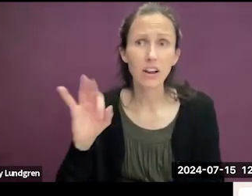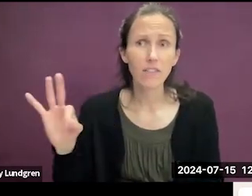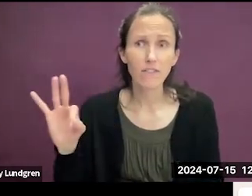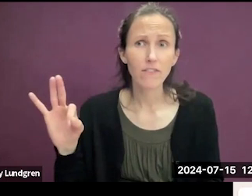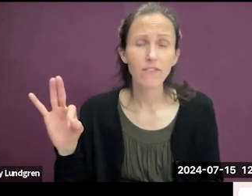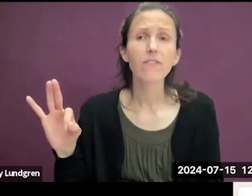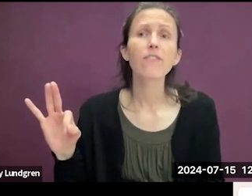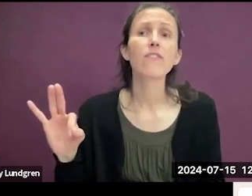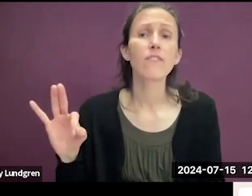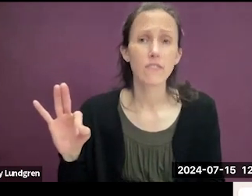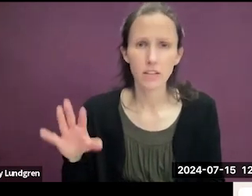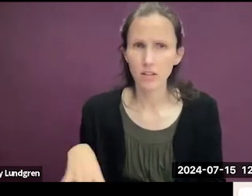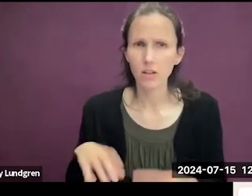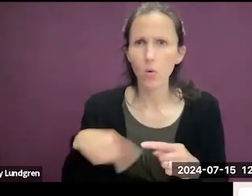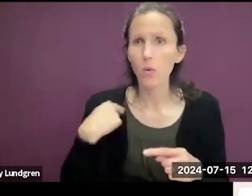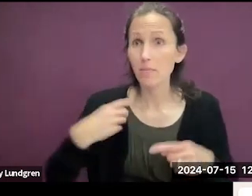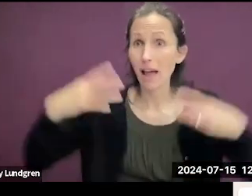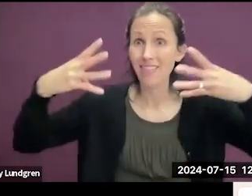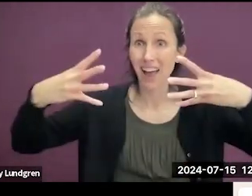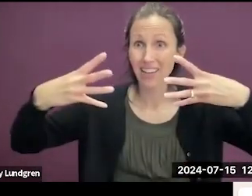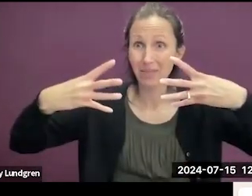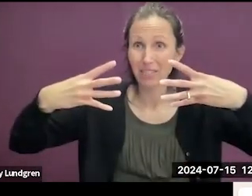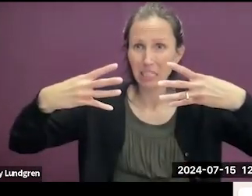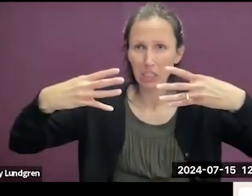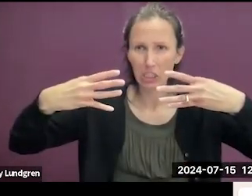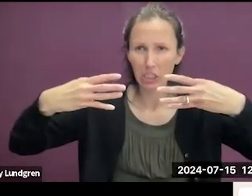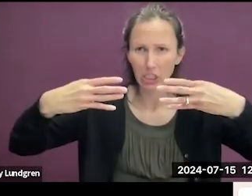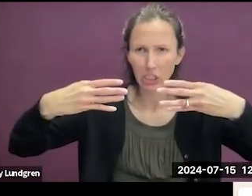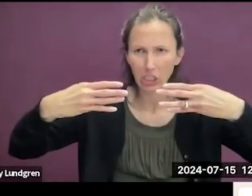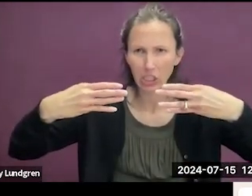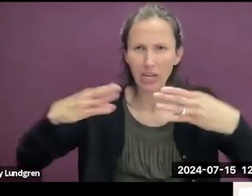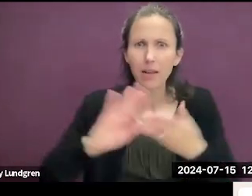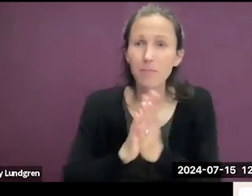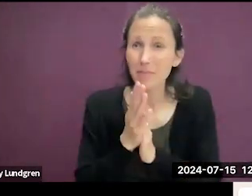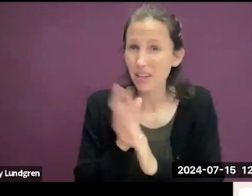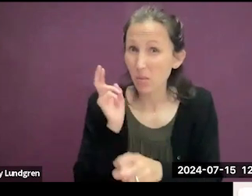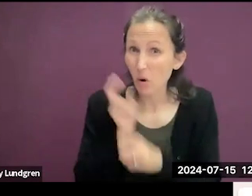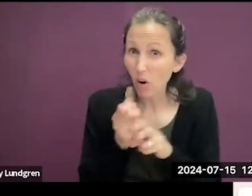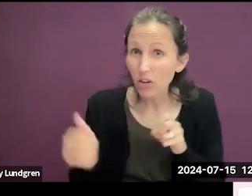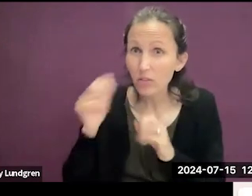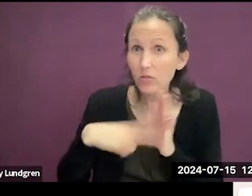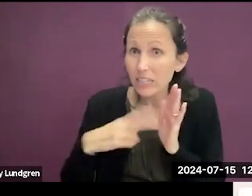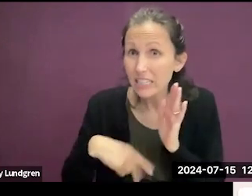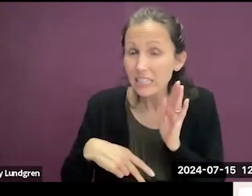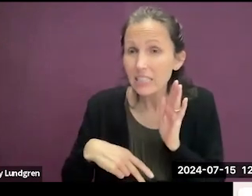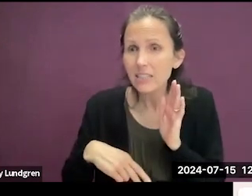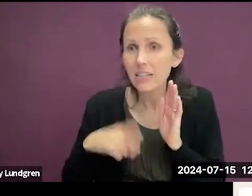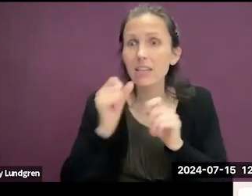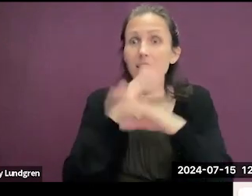does it become even more difficult to read? Now imagine you've had a really long day in front of your screen and your eyes are fatigued.